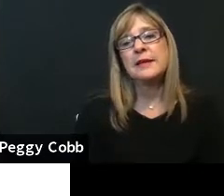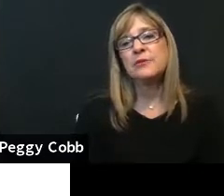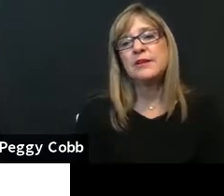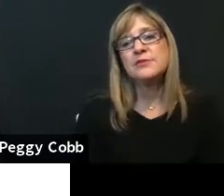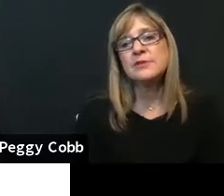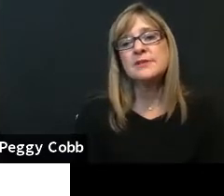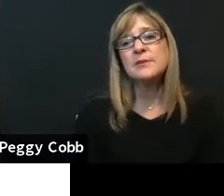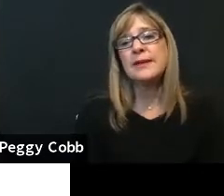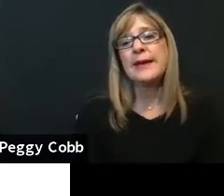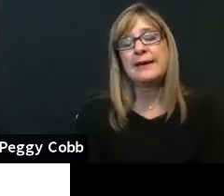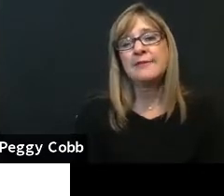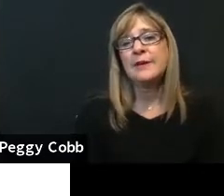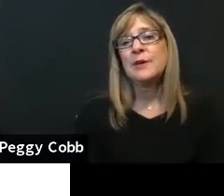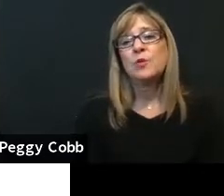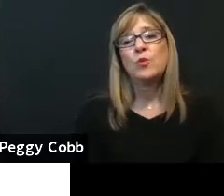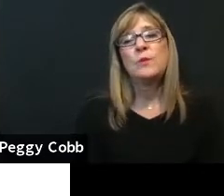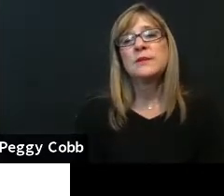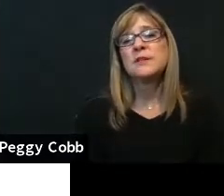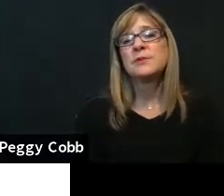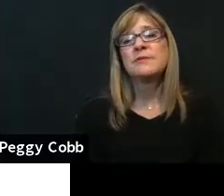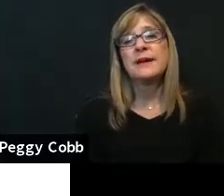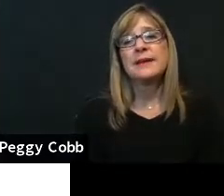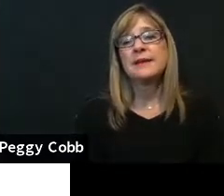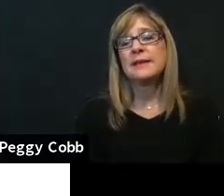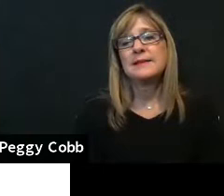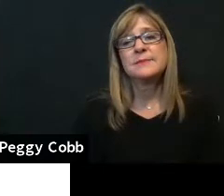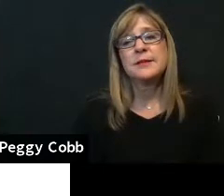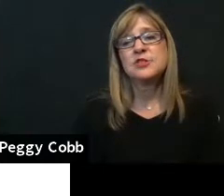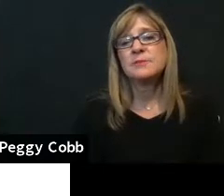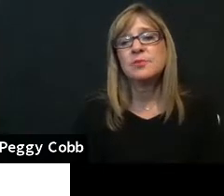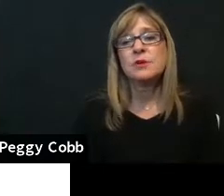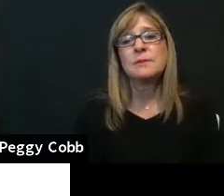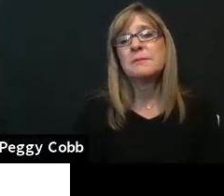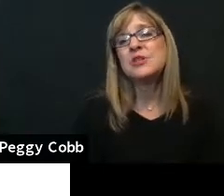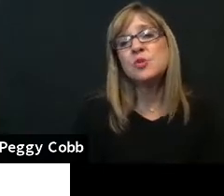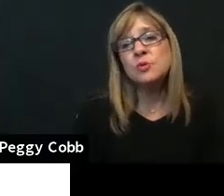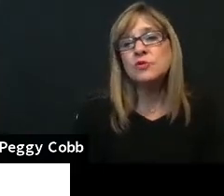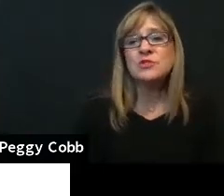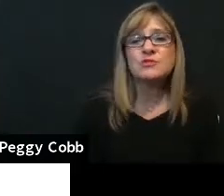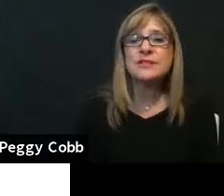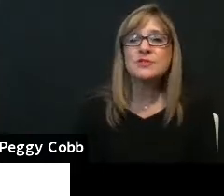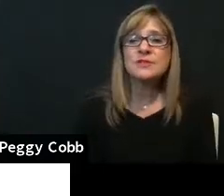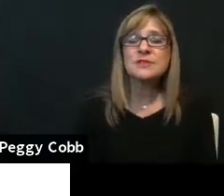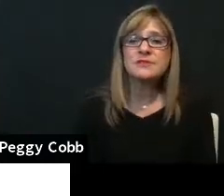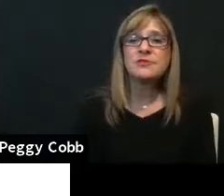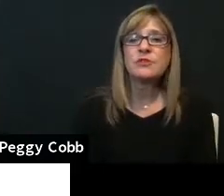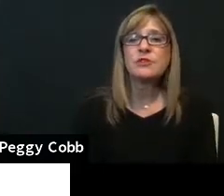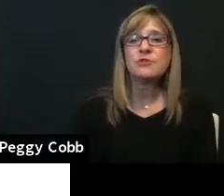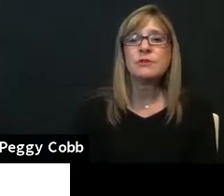Any resources that we have, we want to provide as much support, many tools and resources for the youth